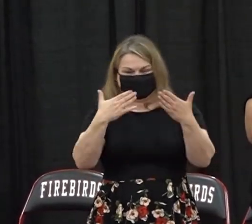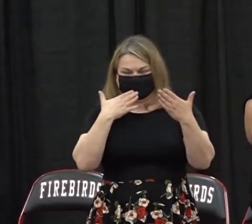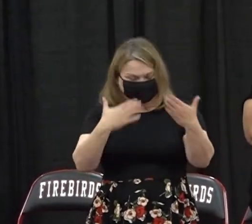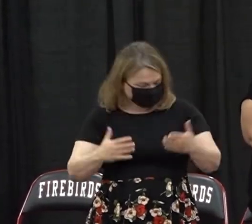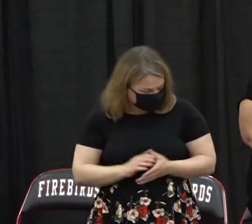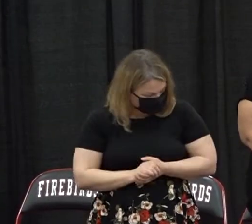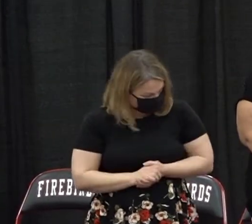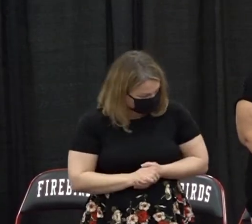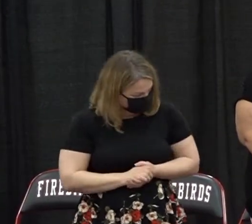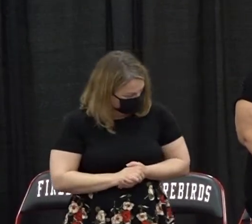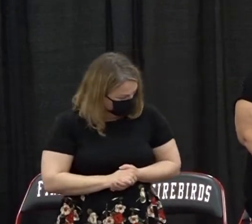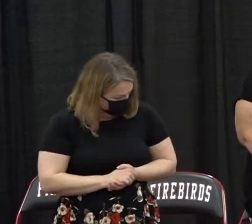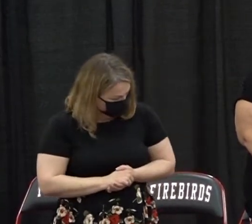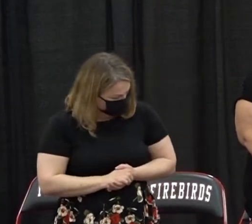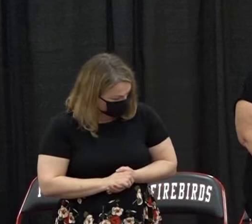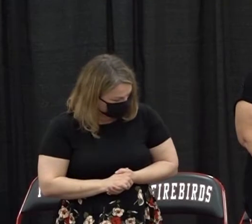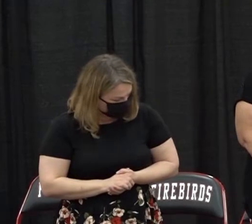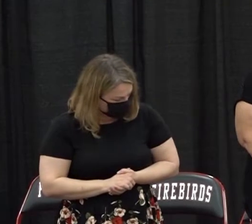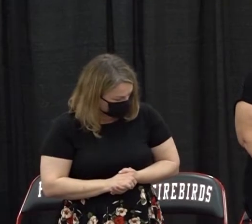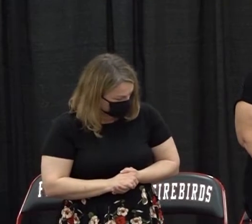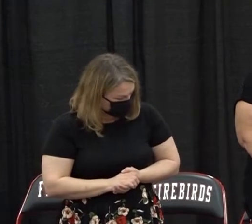Thank you to the NHS members.